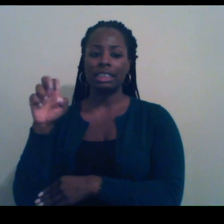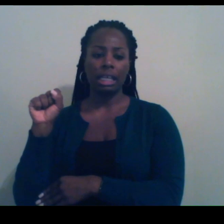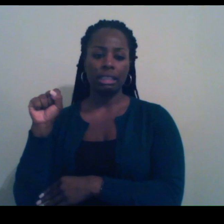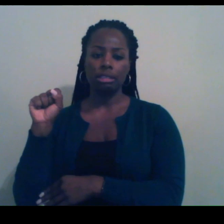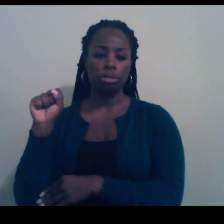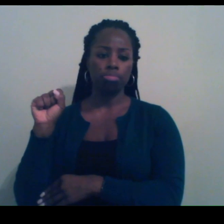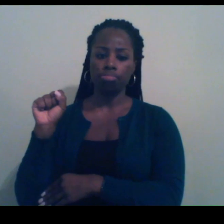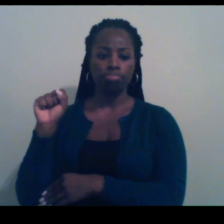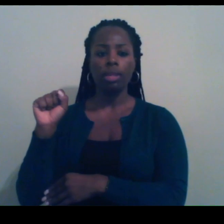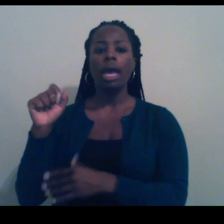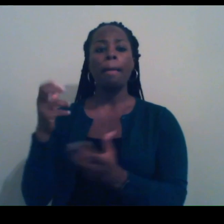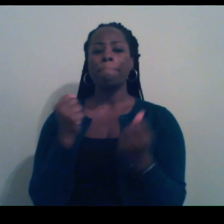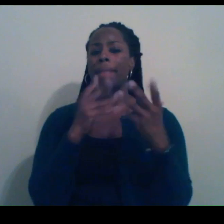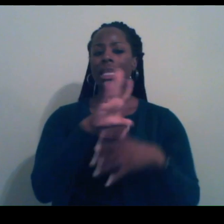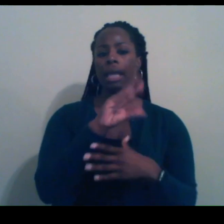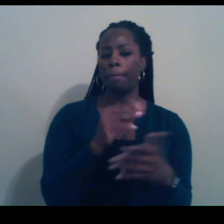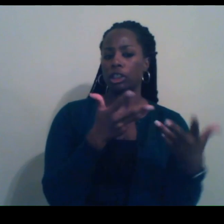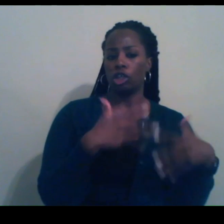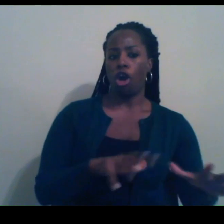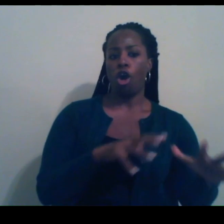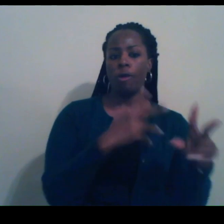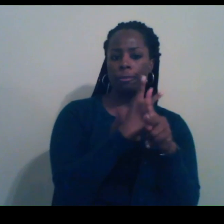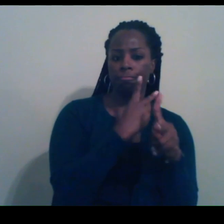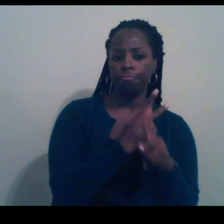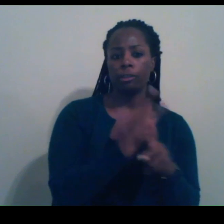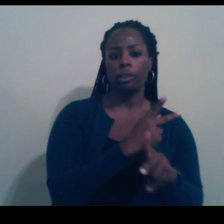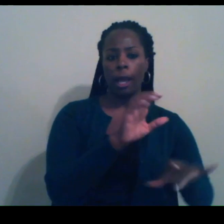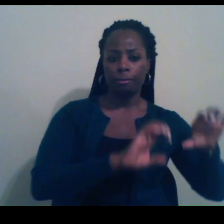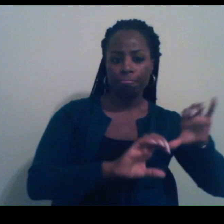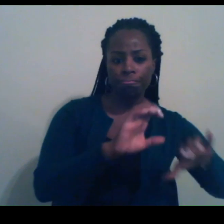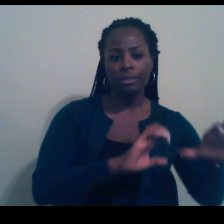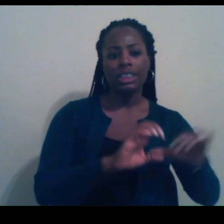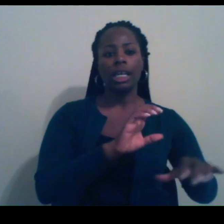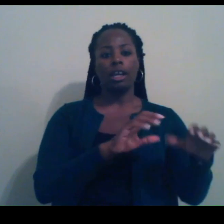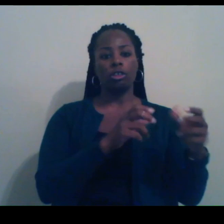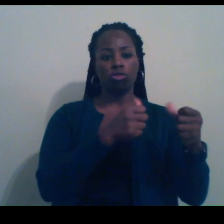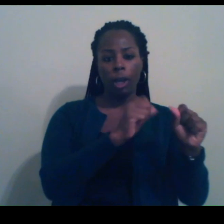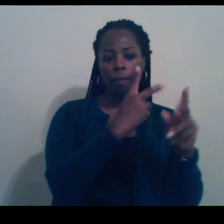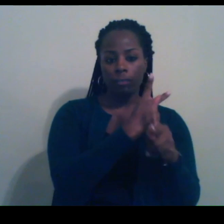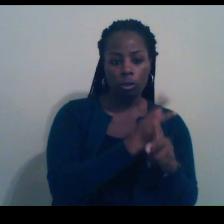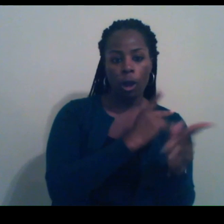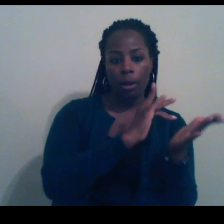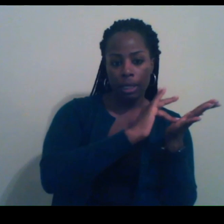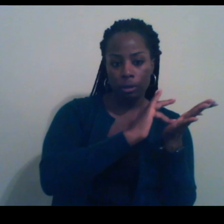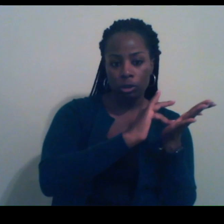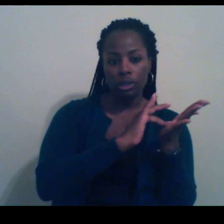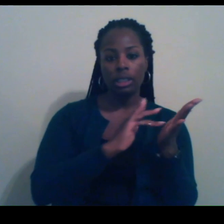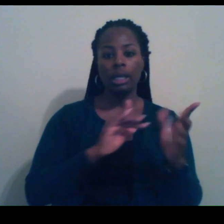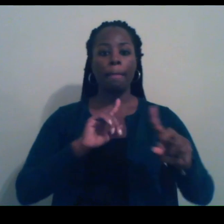on but just as importantly the development of therapeutics and it is